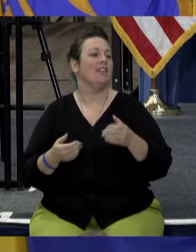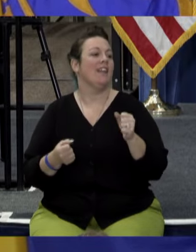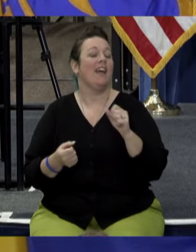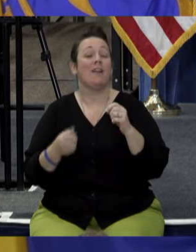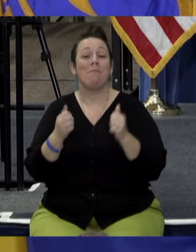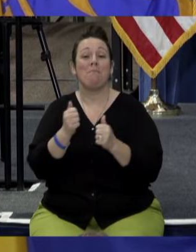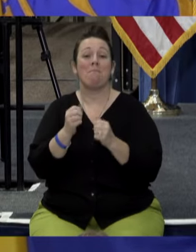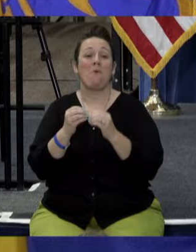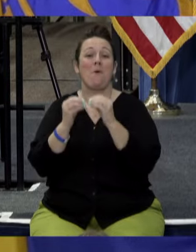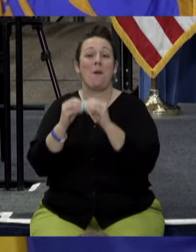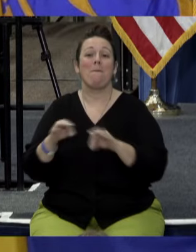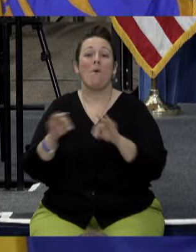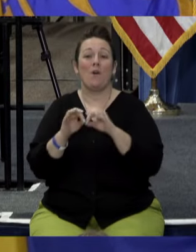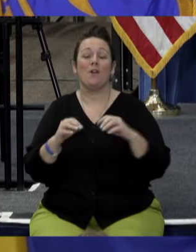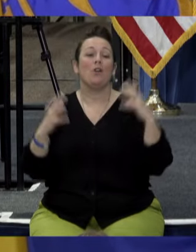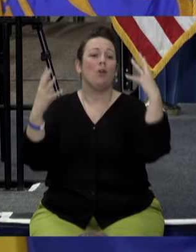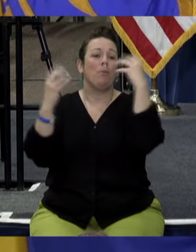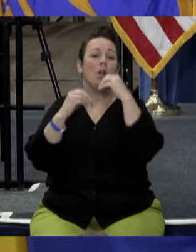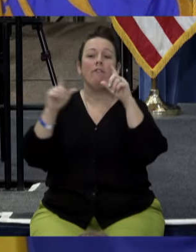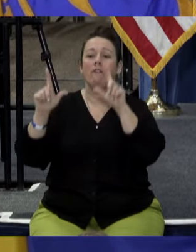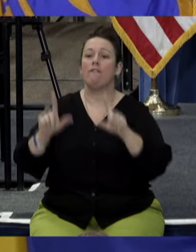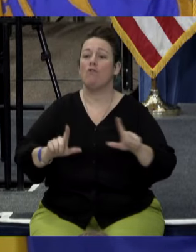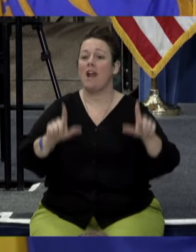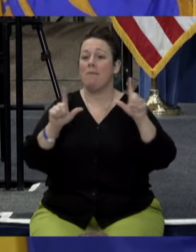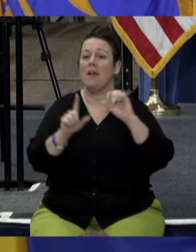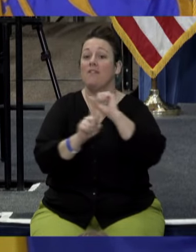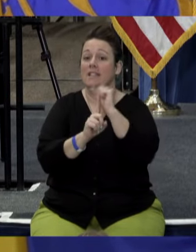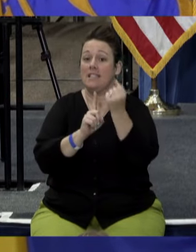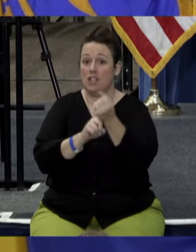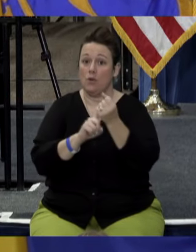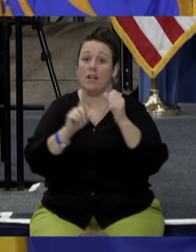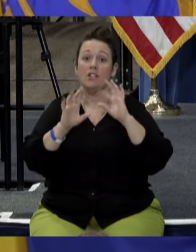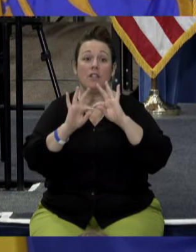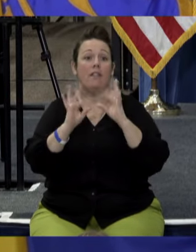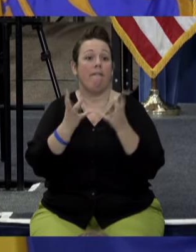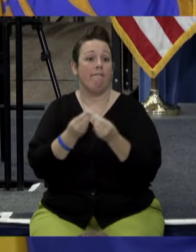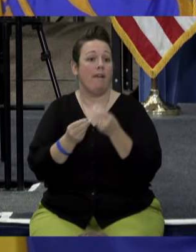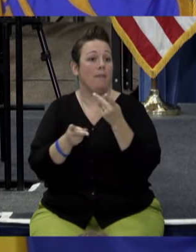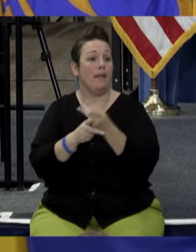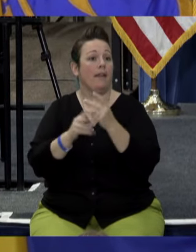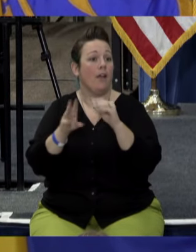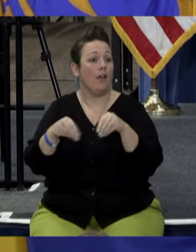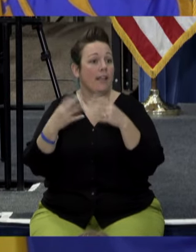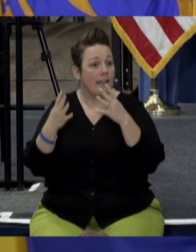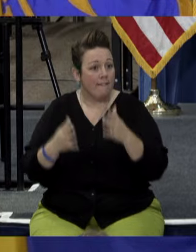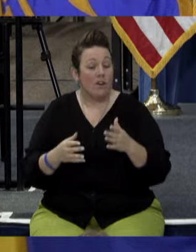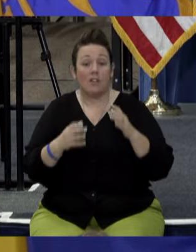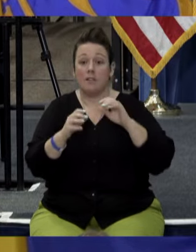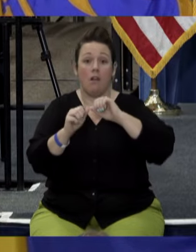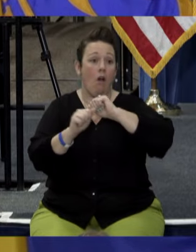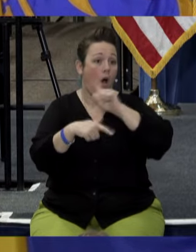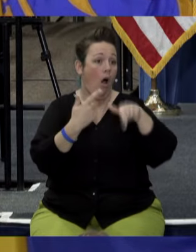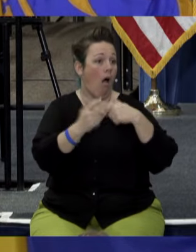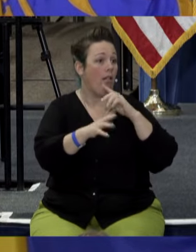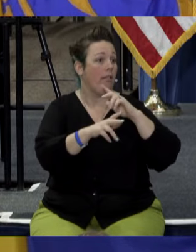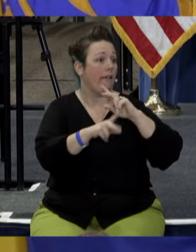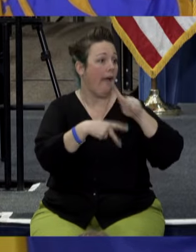beautiful framing of the situation that family caregivers and caregivers of all types face.